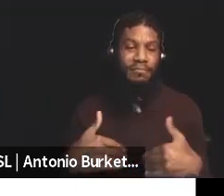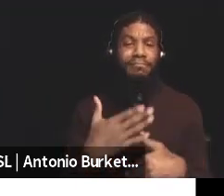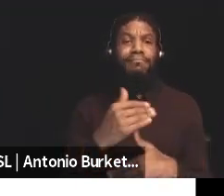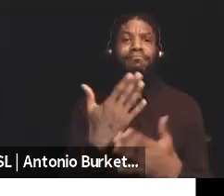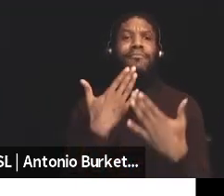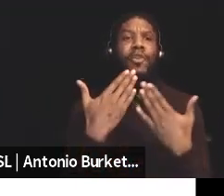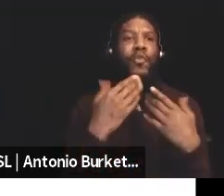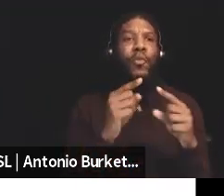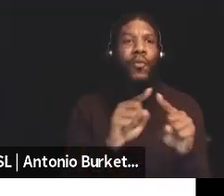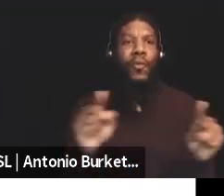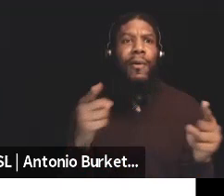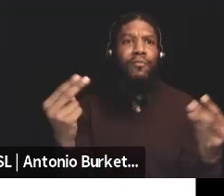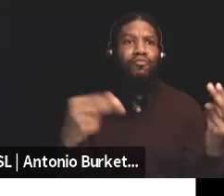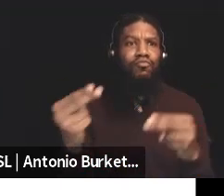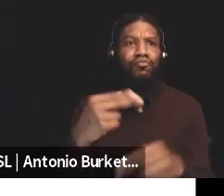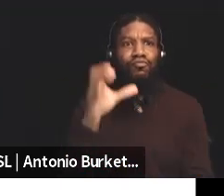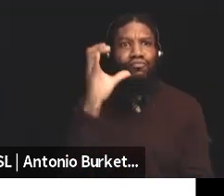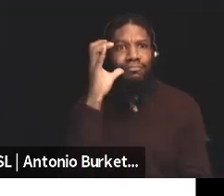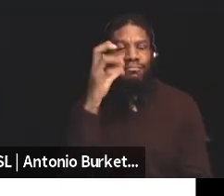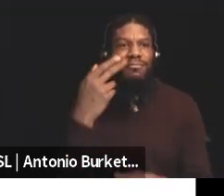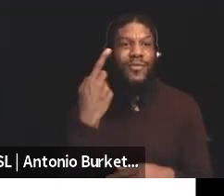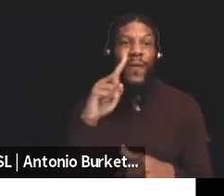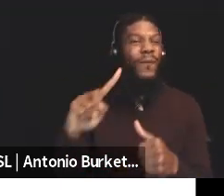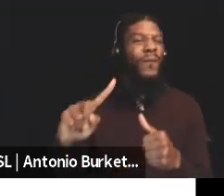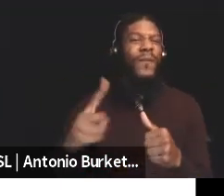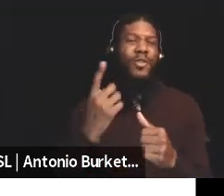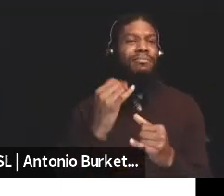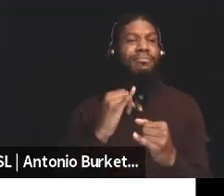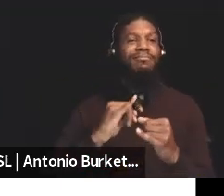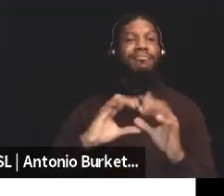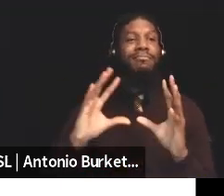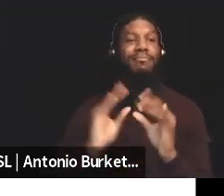all for attending and joining us for our very first session of the Online Writing Centers